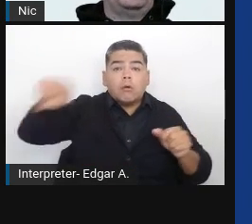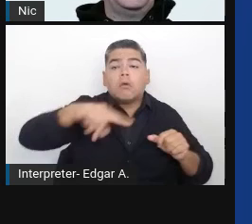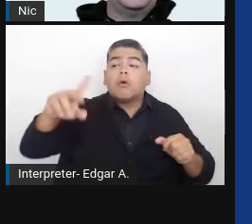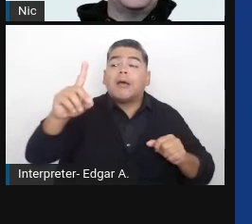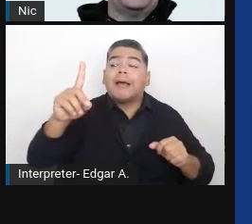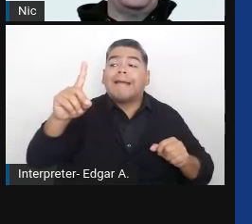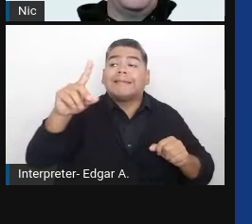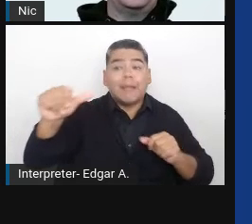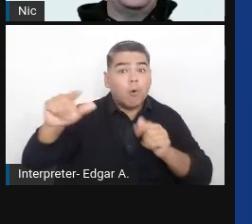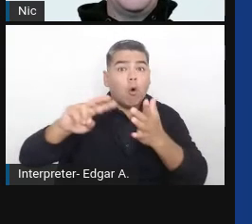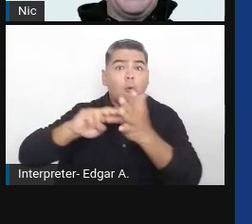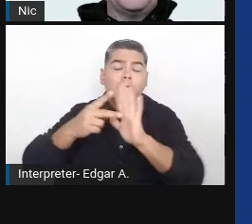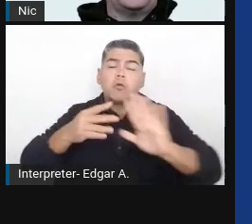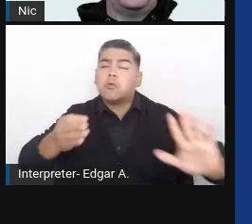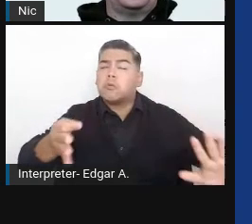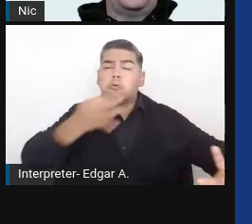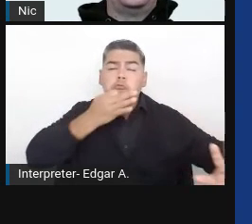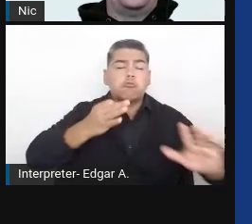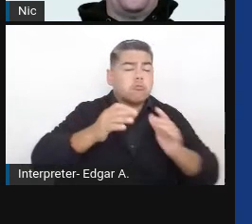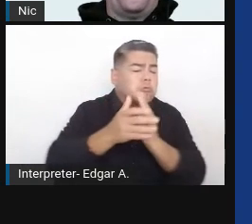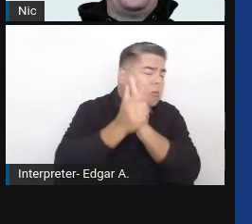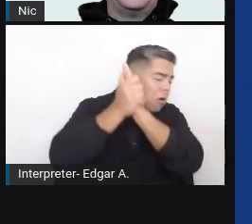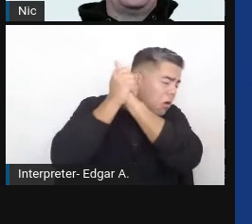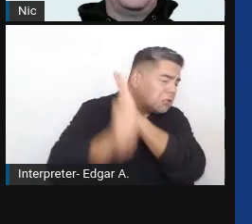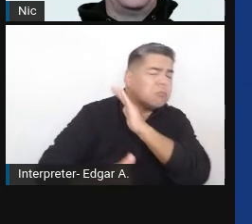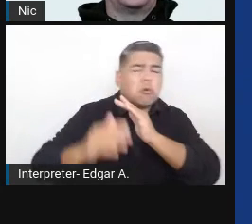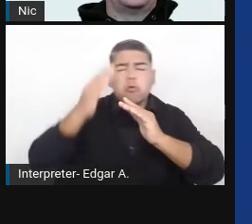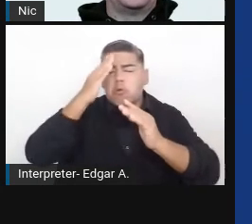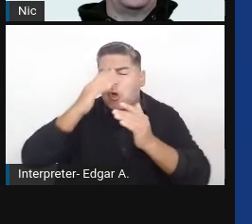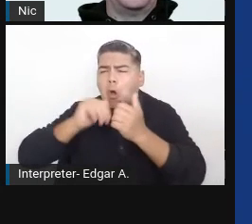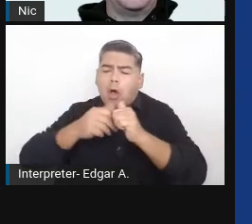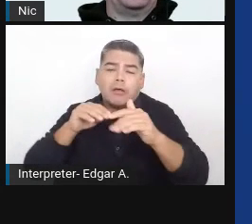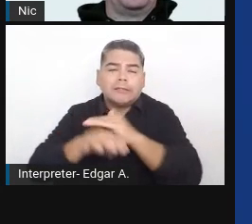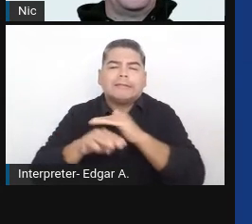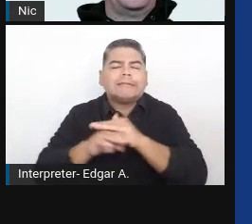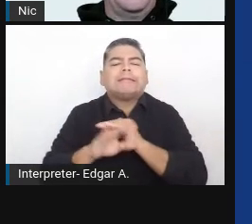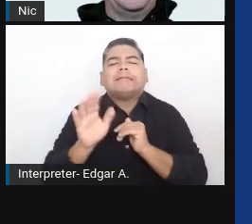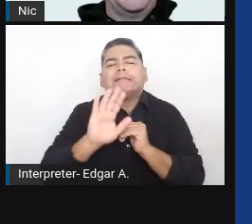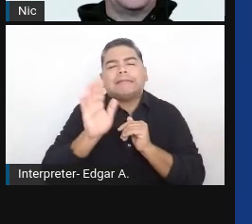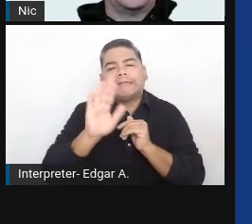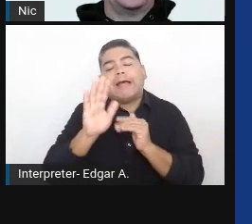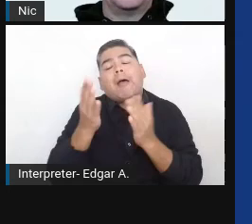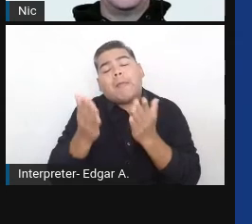Being disabled makes you an expert on your own experience of disability and accessibility.